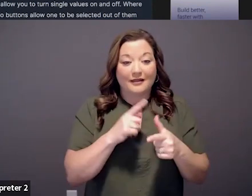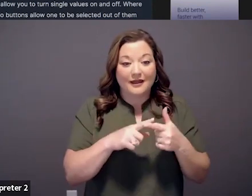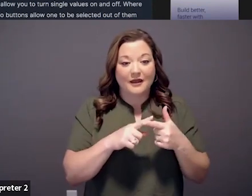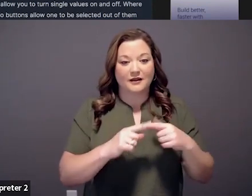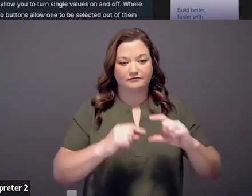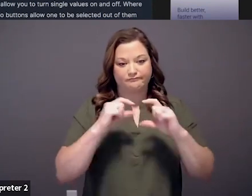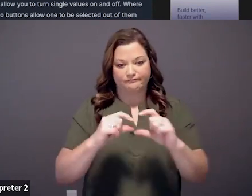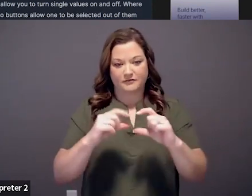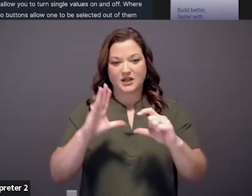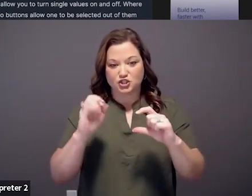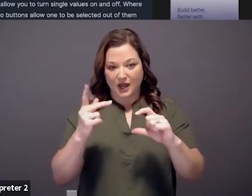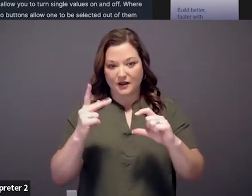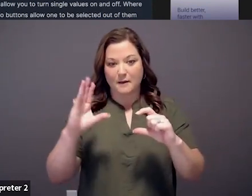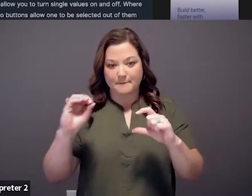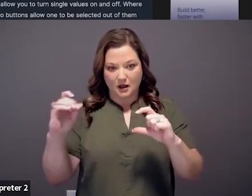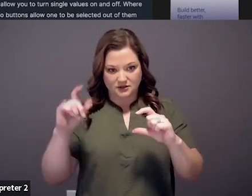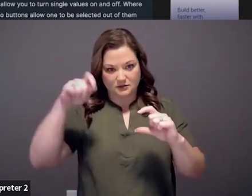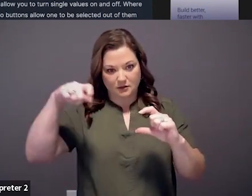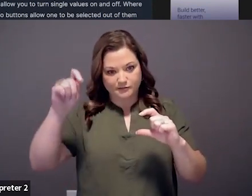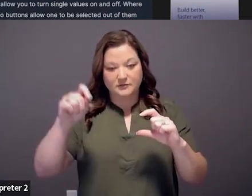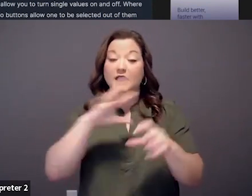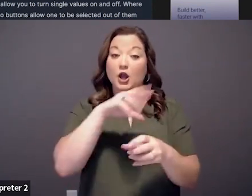which include both an input and a label.